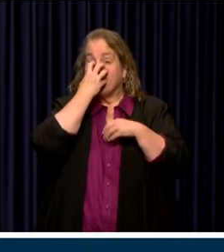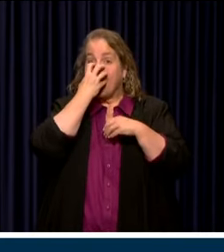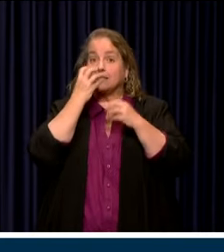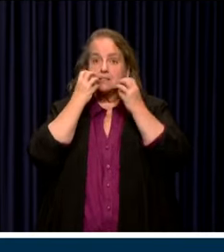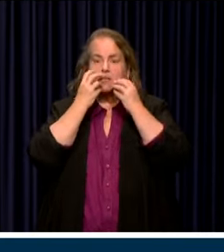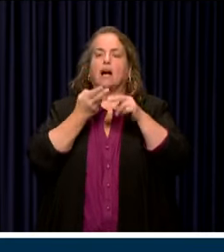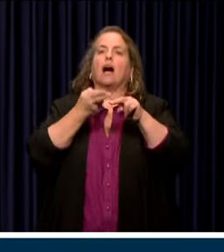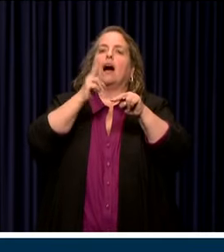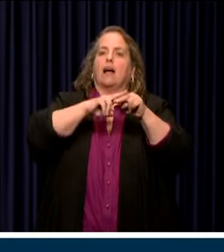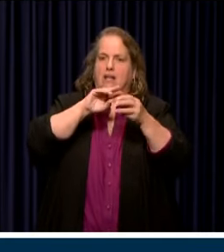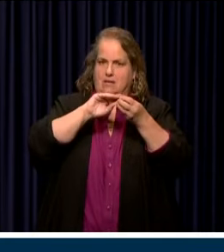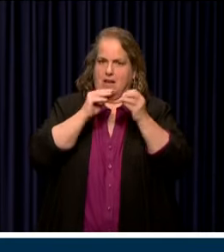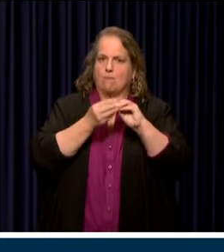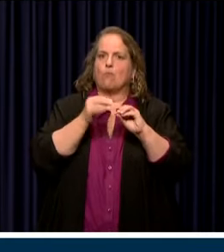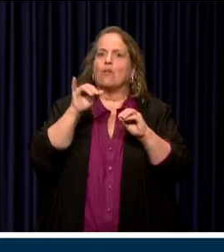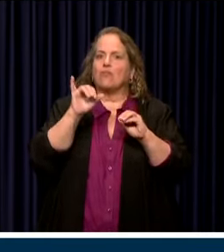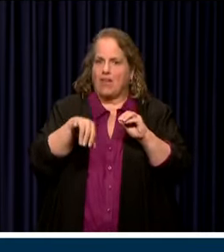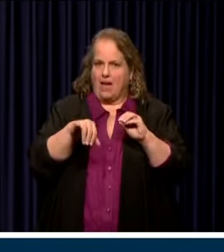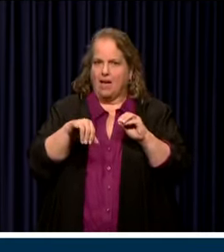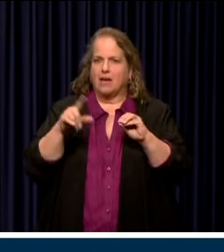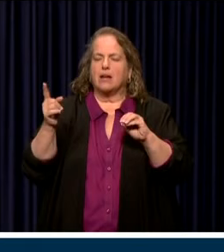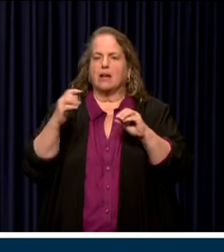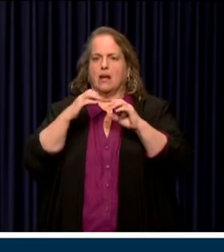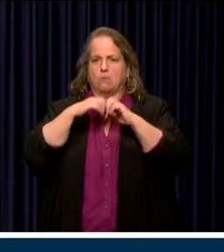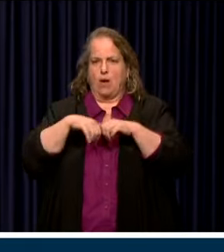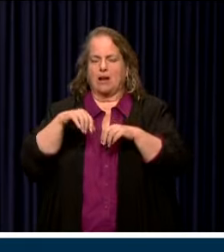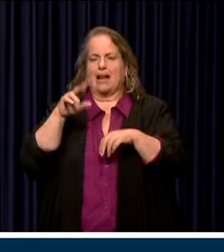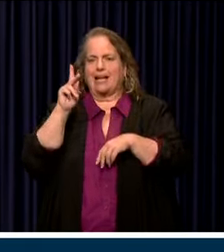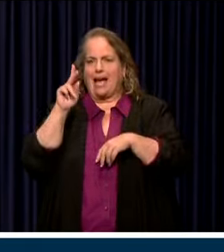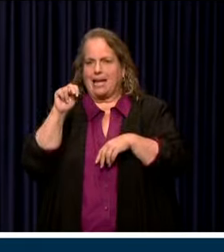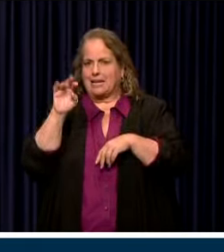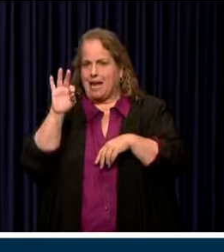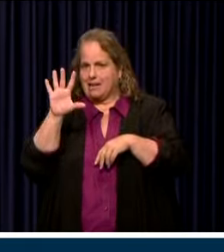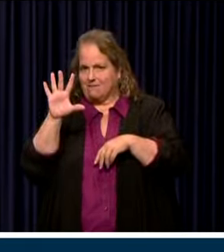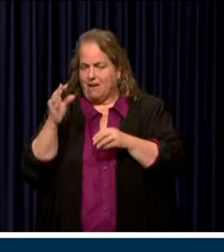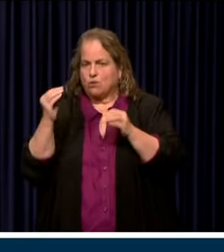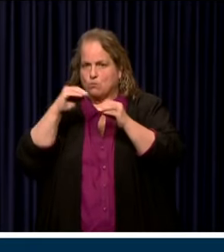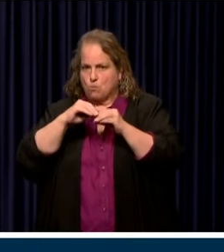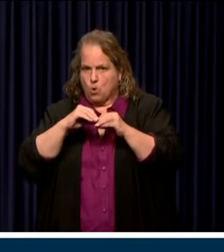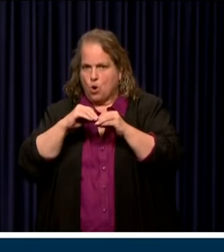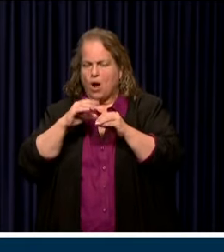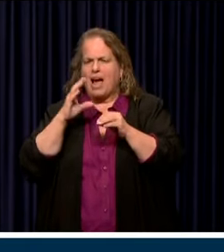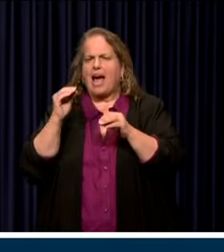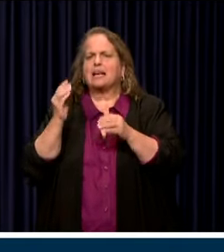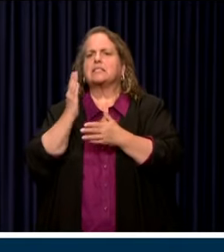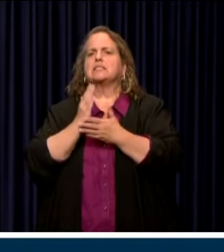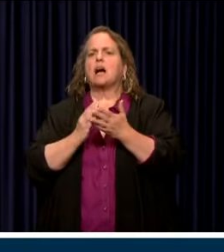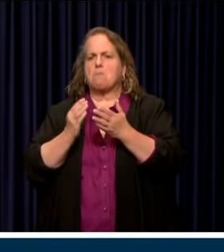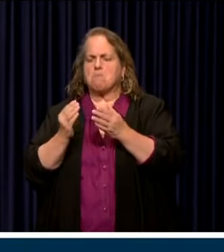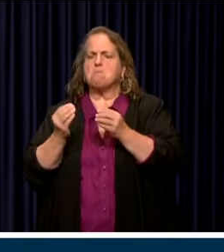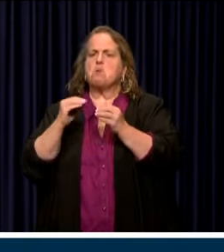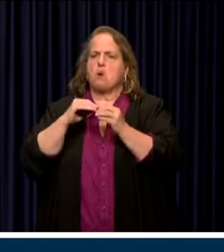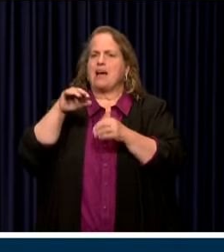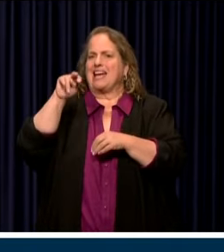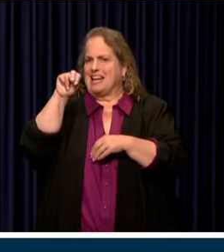PREPARE FOR A SURGE TO BEGIN DOING OTHER VISITS AND OTHER PROCEDURES, WHICH WE WANT TO